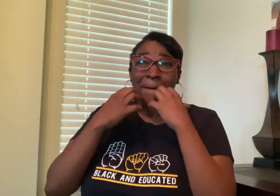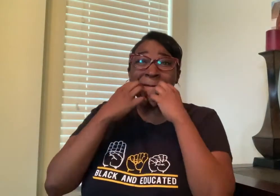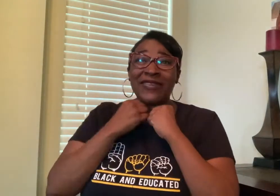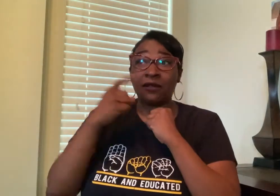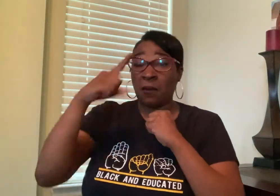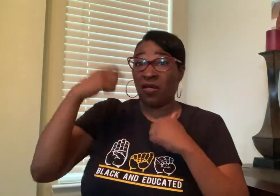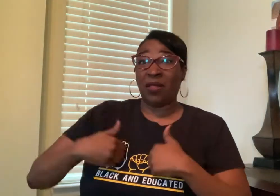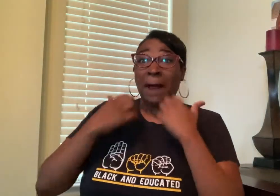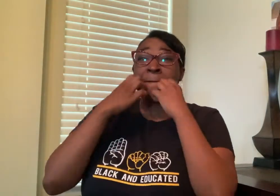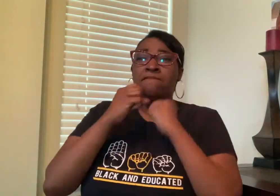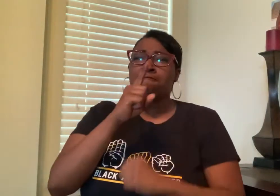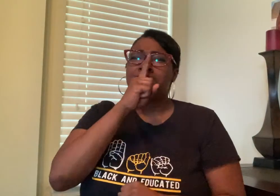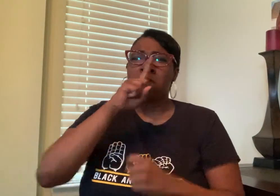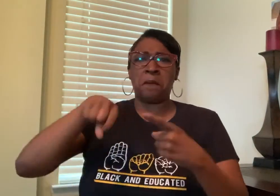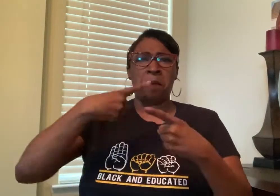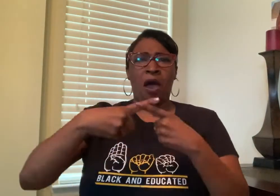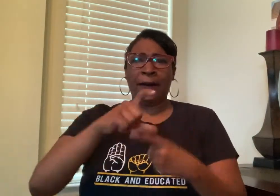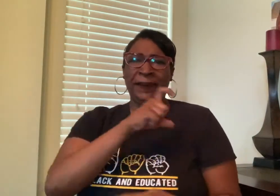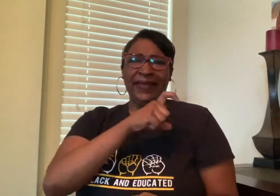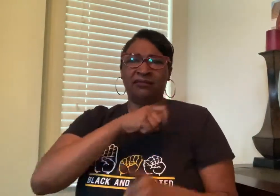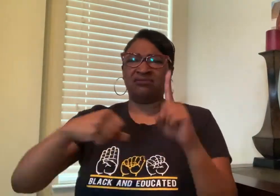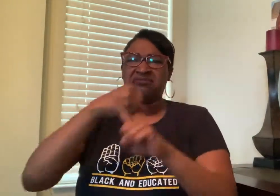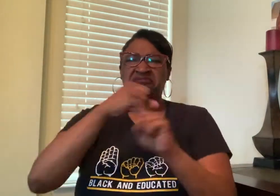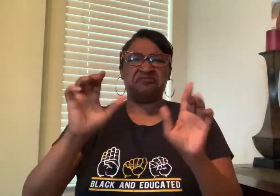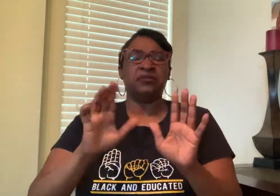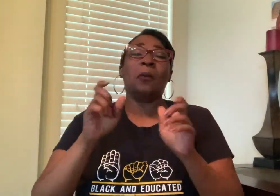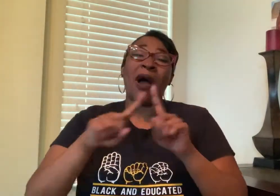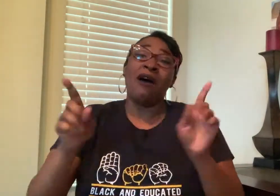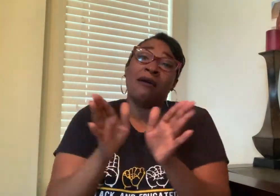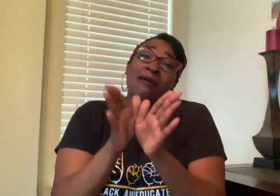Black Lives Matter, for instance, isn’t just about police brutality.